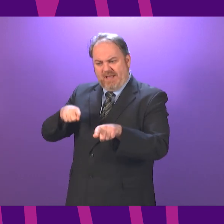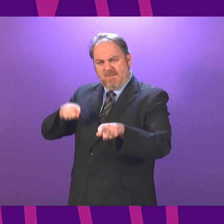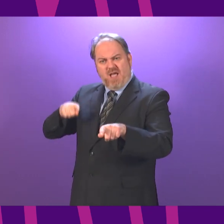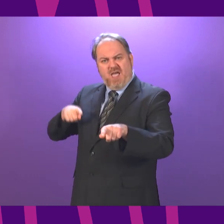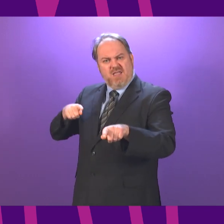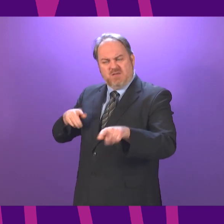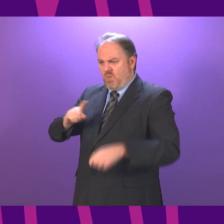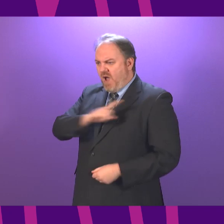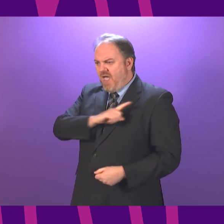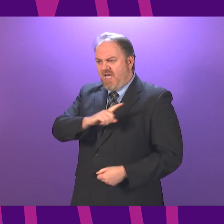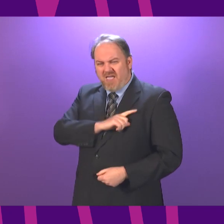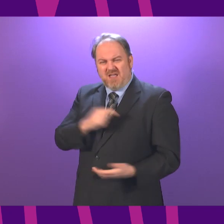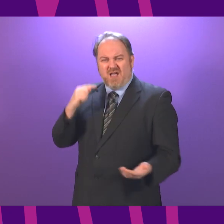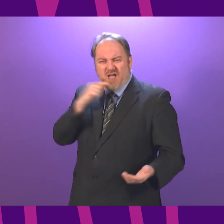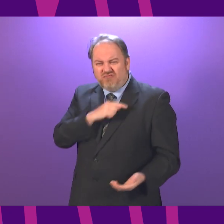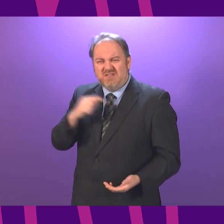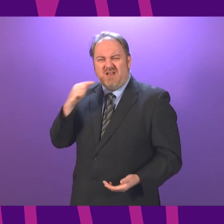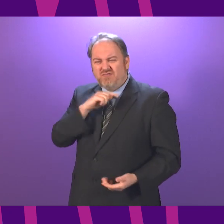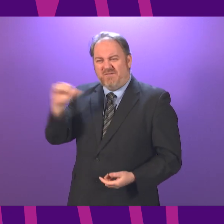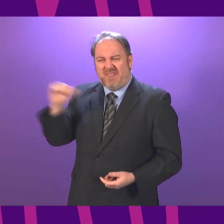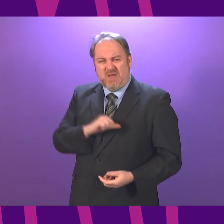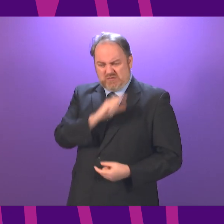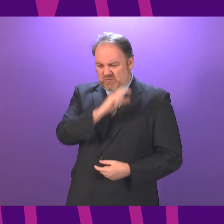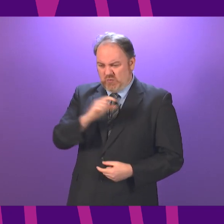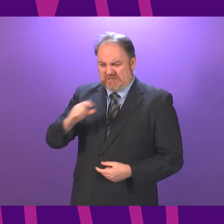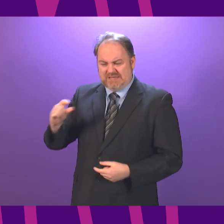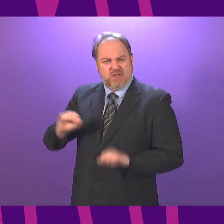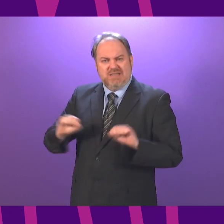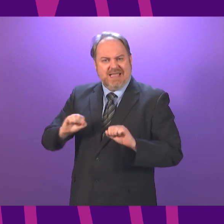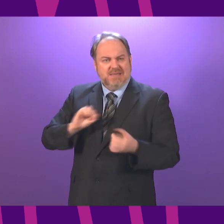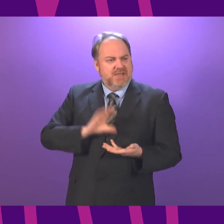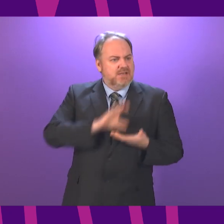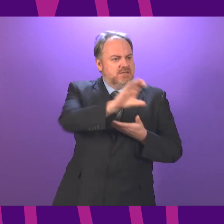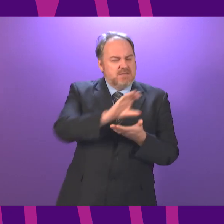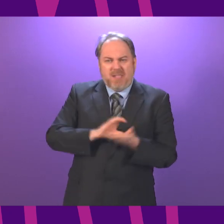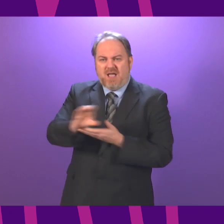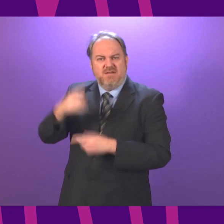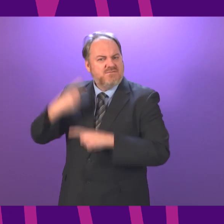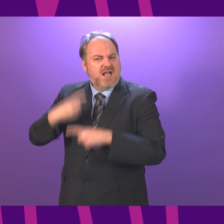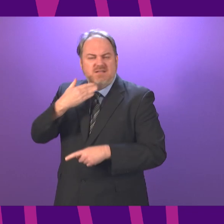Why are hundreds of thousands of vaccine doses not reaching GPs and patients quickly enough?